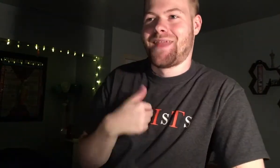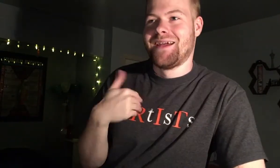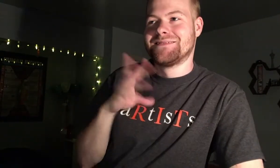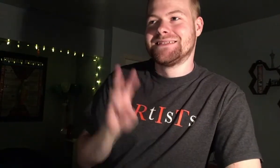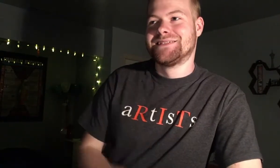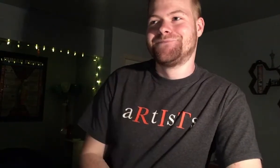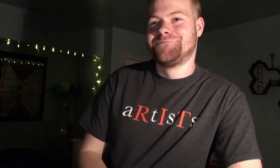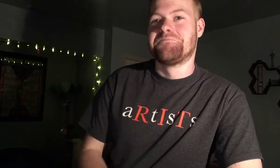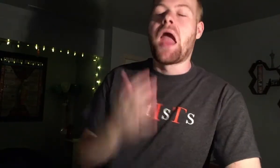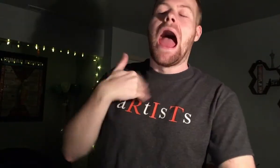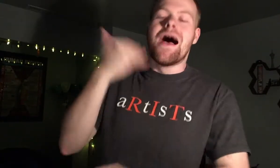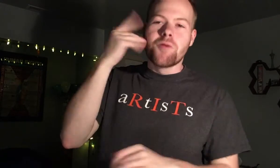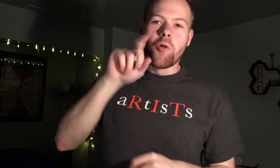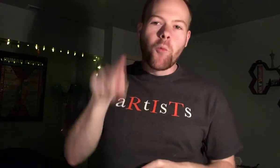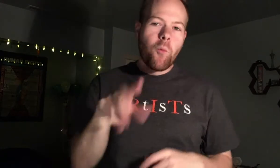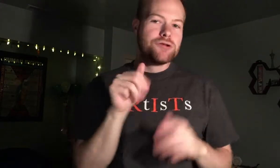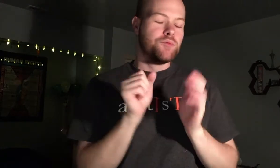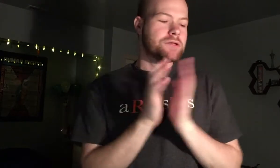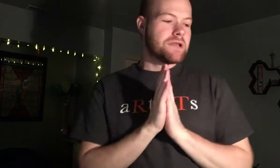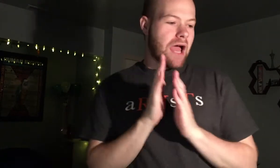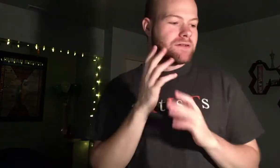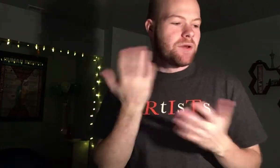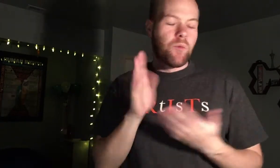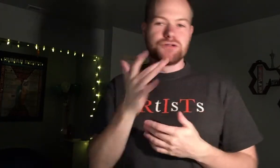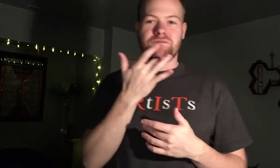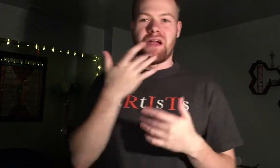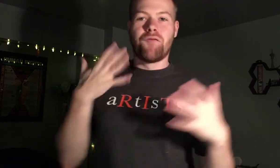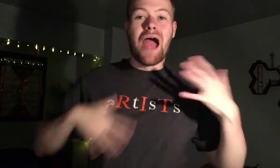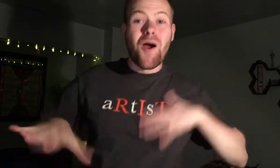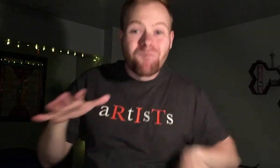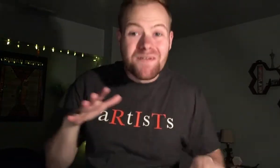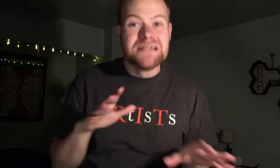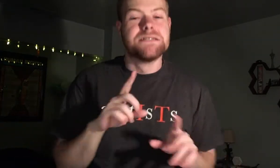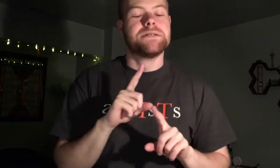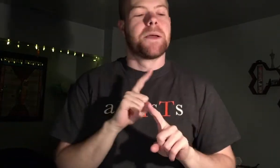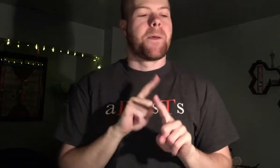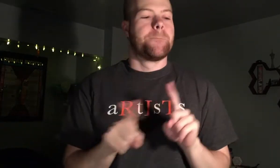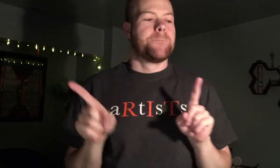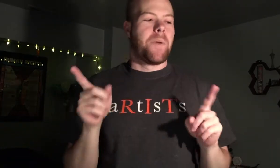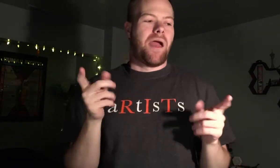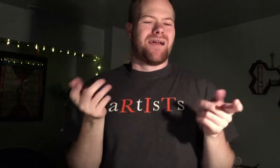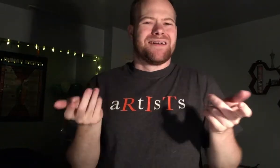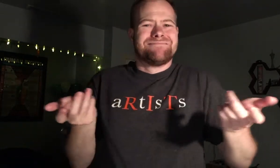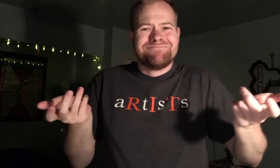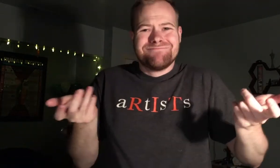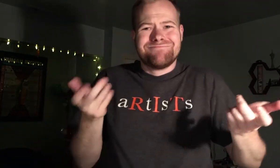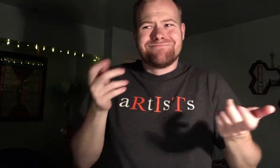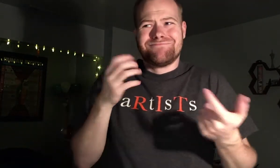I have six (now). I know the question was asking what’s your favorite OUTFIT, but…